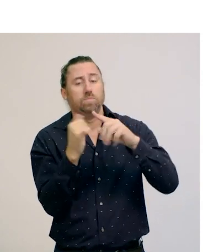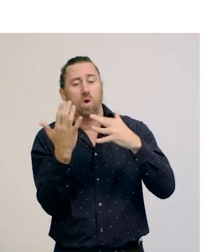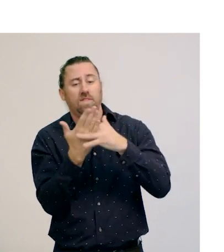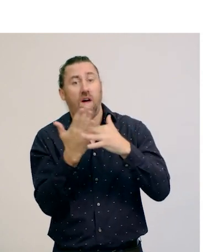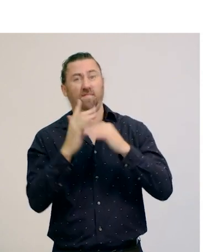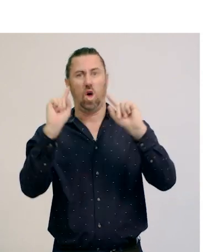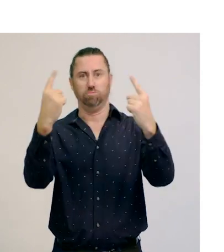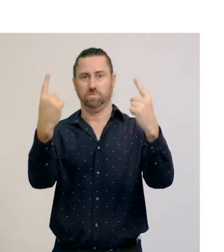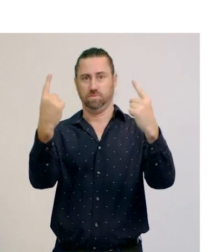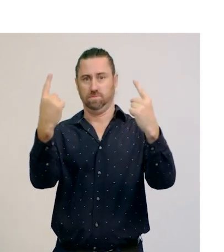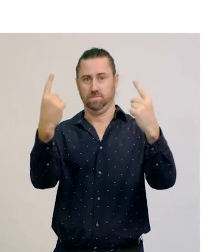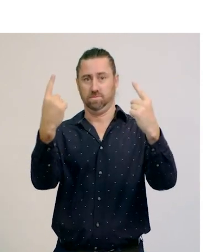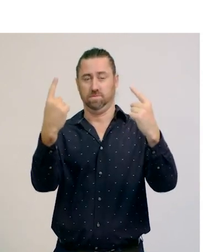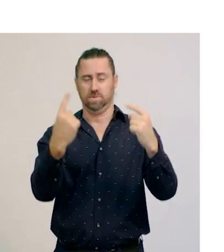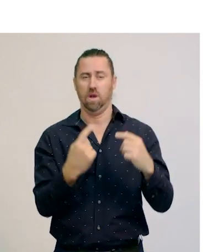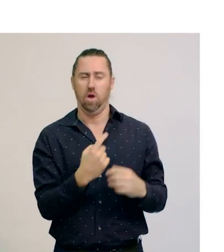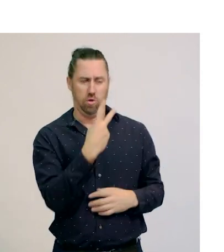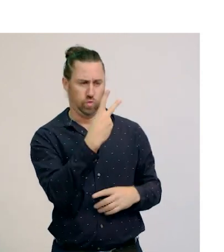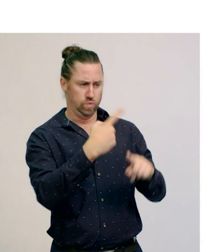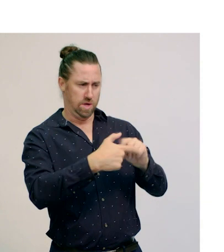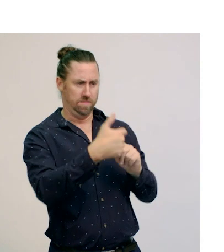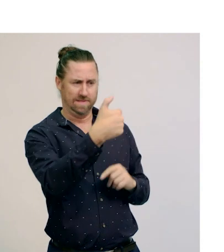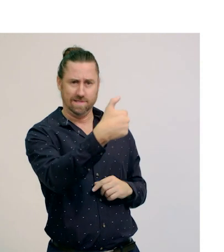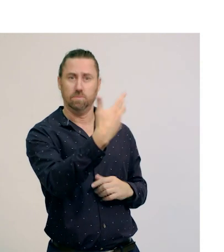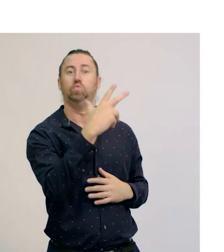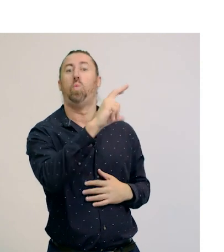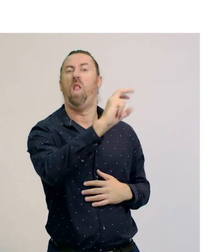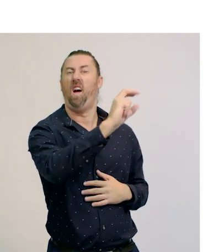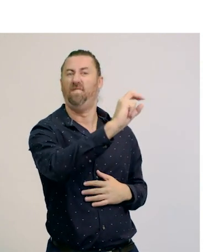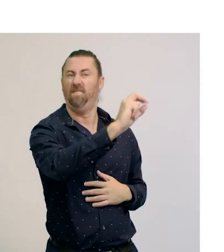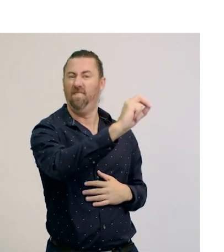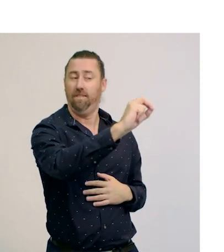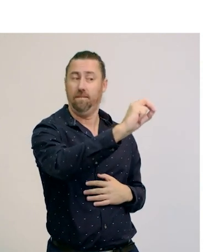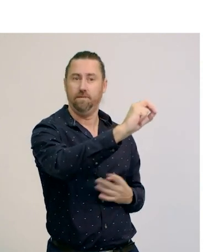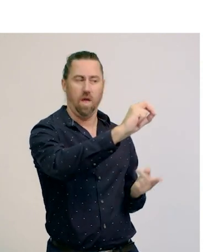So, 2 times 6 equals 12. Now we can do the addition,